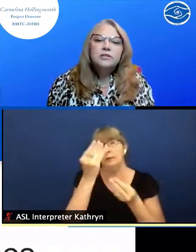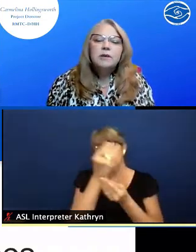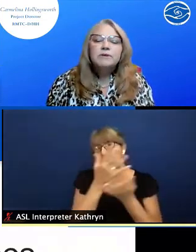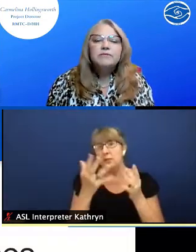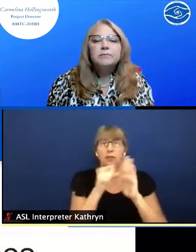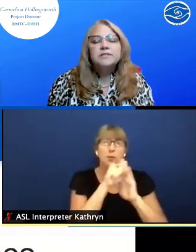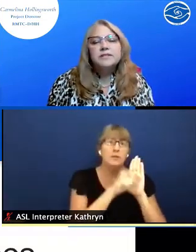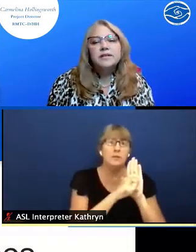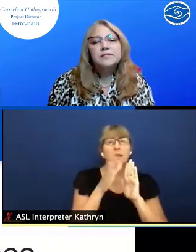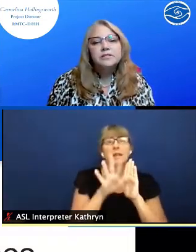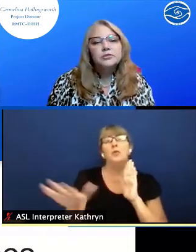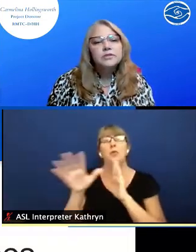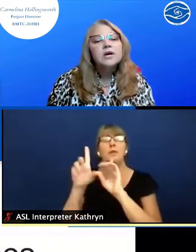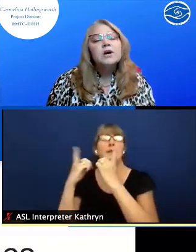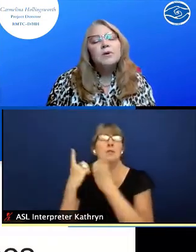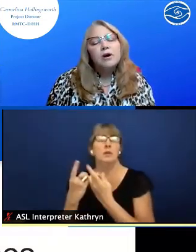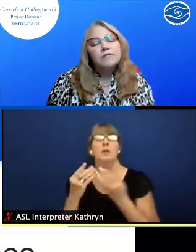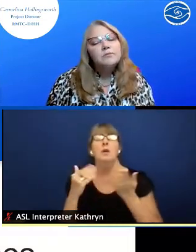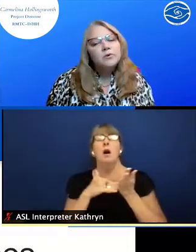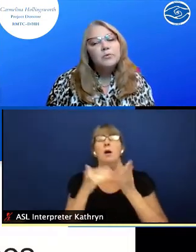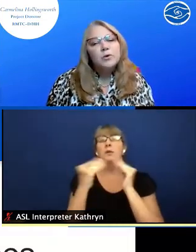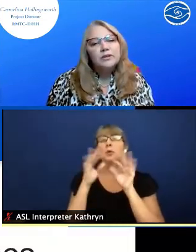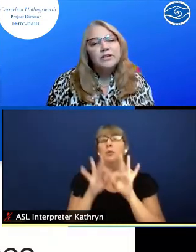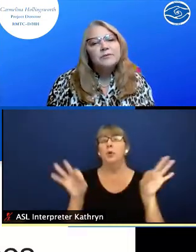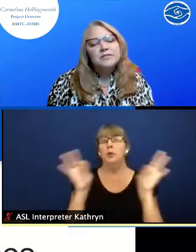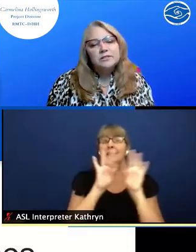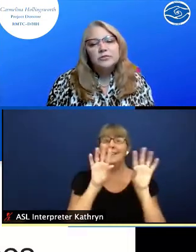coming from the state to districts, but often more importantly from the districts